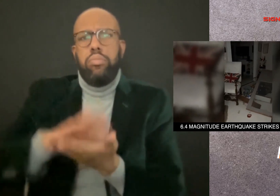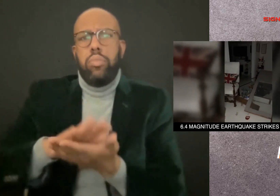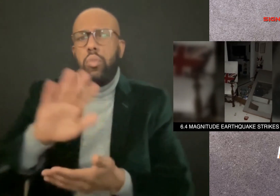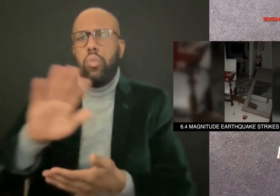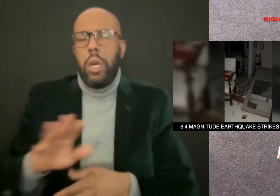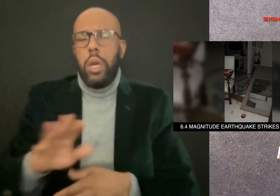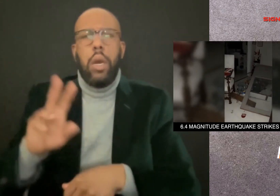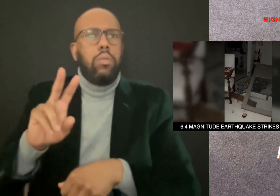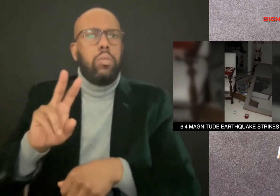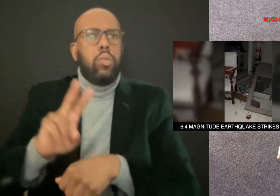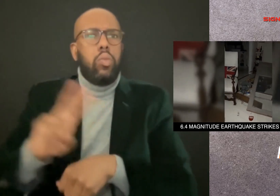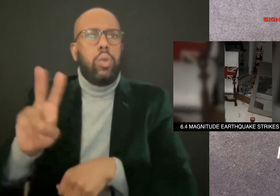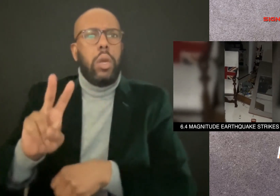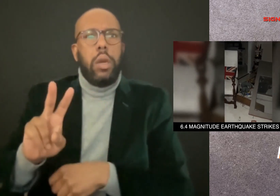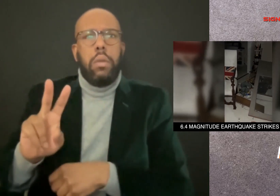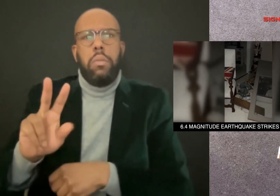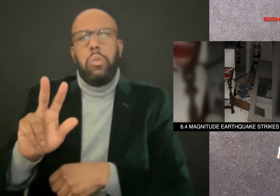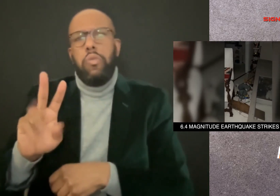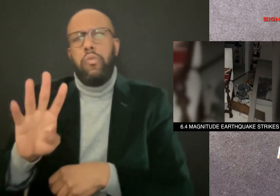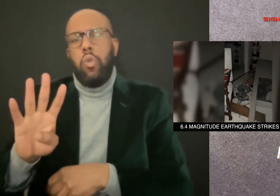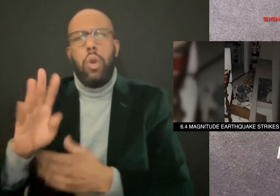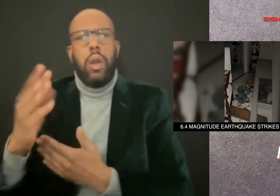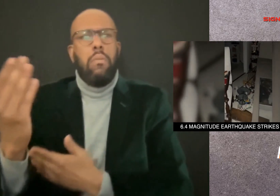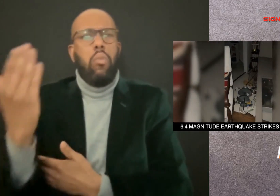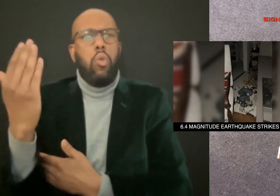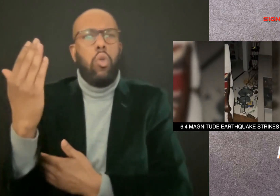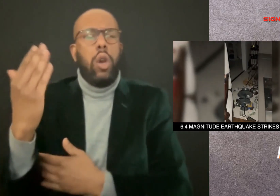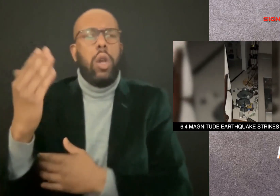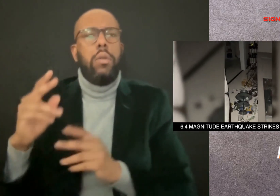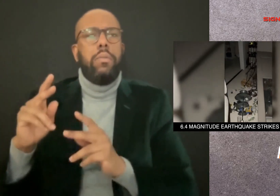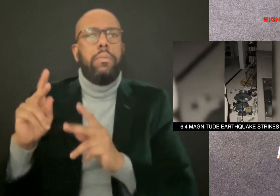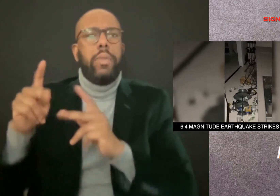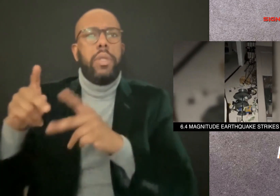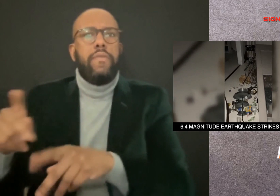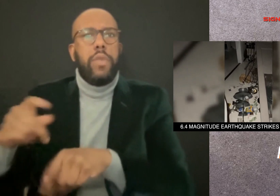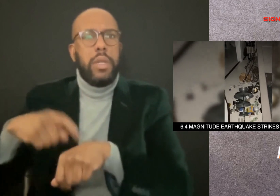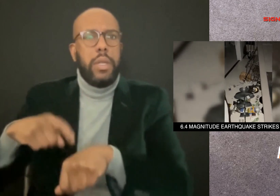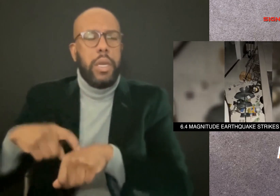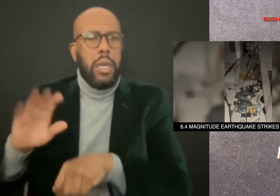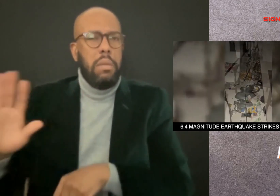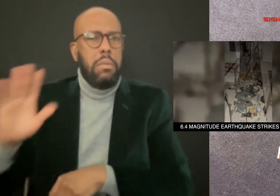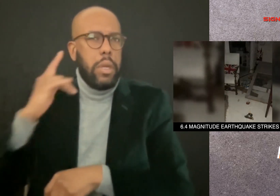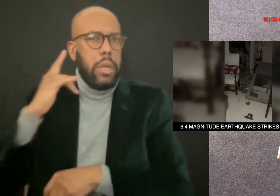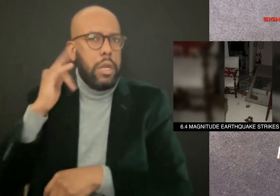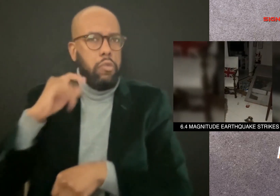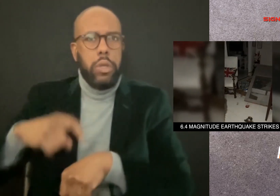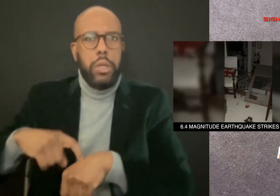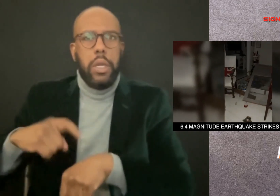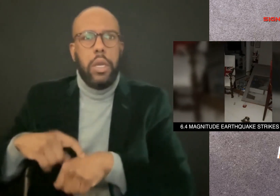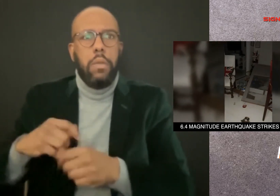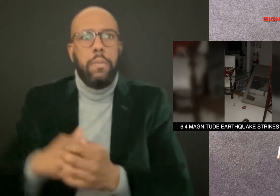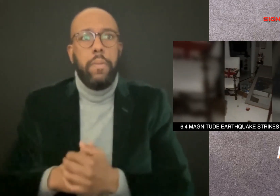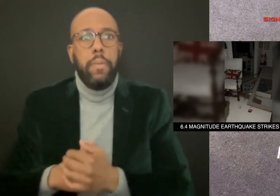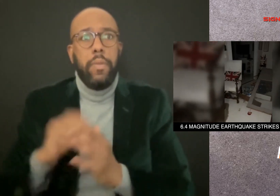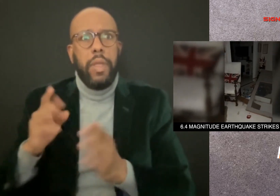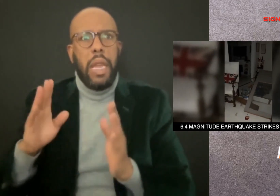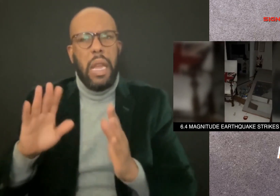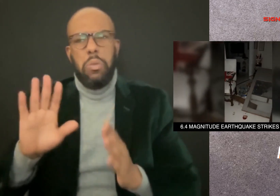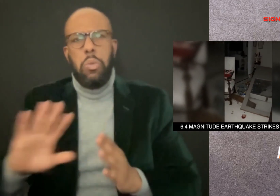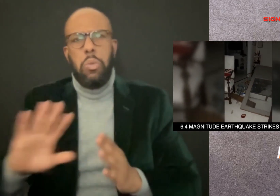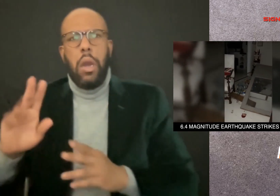the quake was recorded at about 2:34 AM Pacific time and were centered in the Pacific just